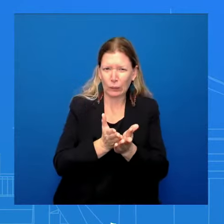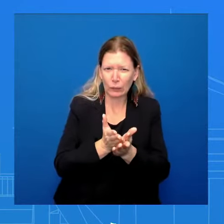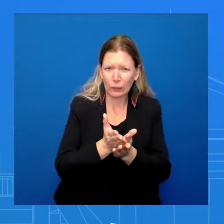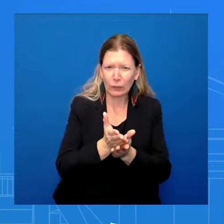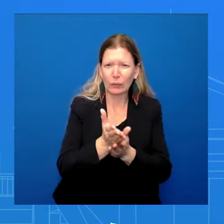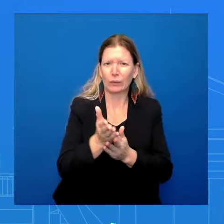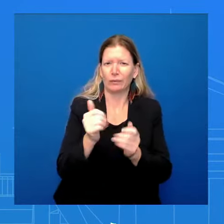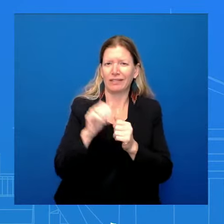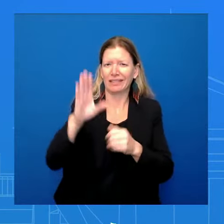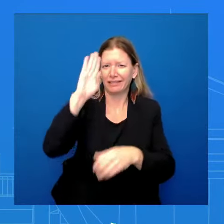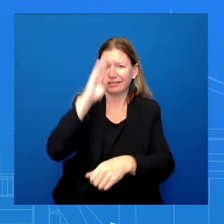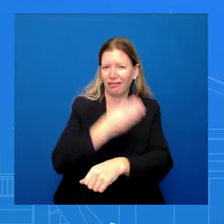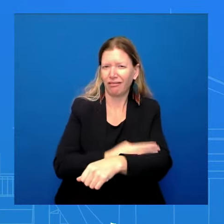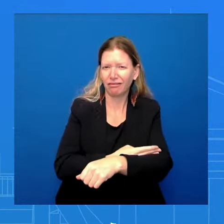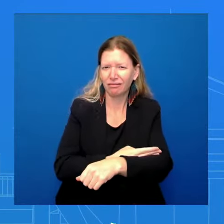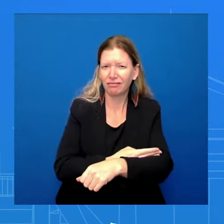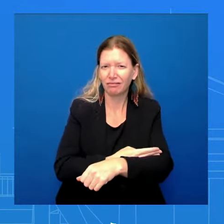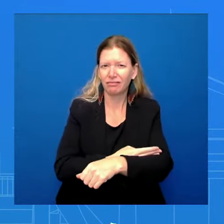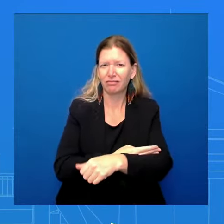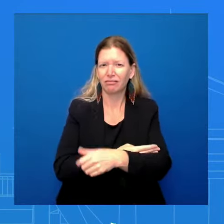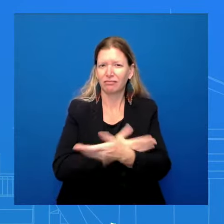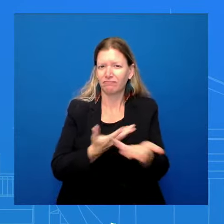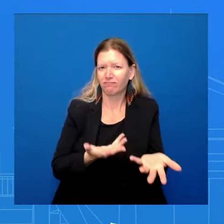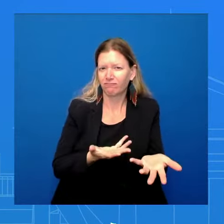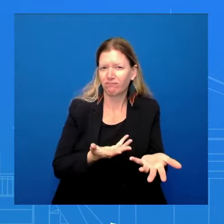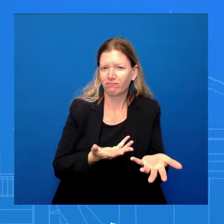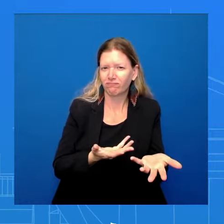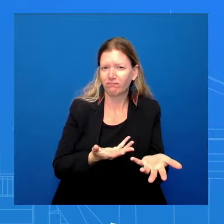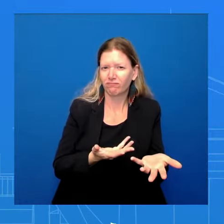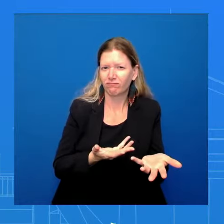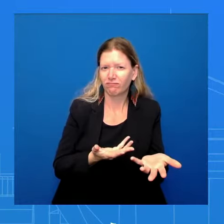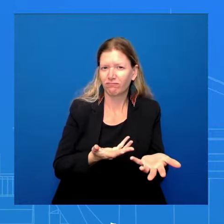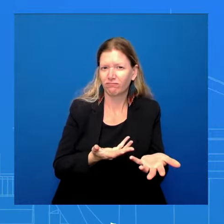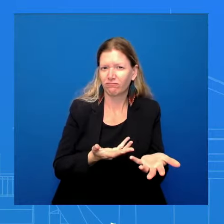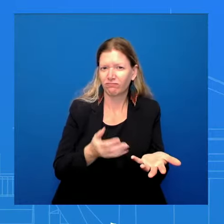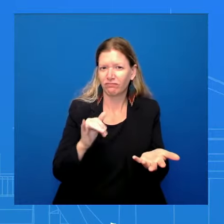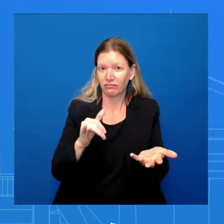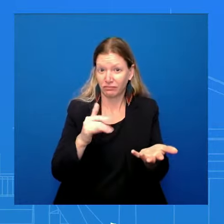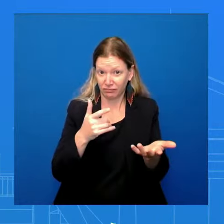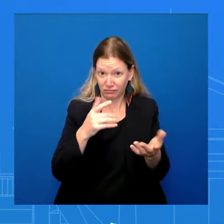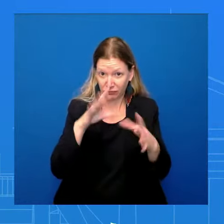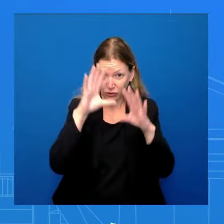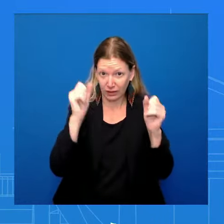that affects his ability to prepare or his focus on these issues